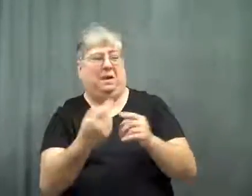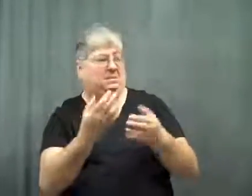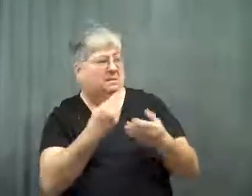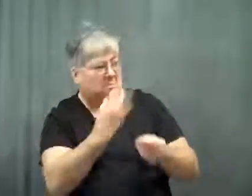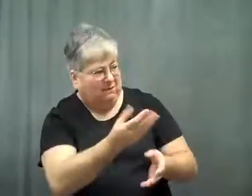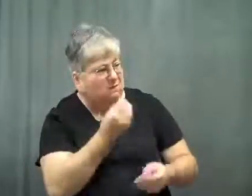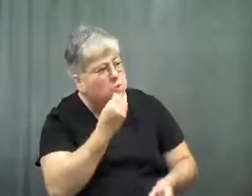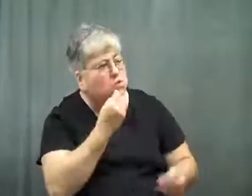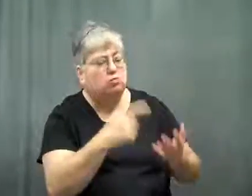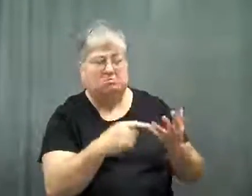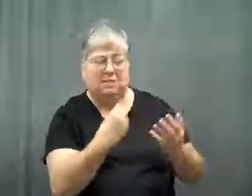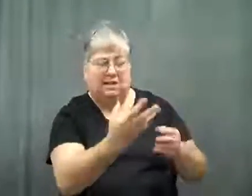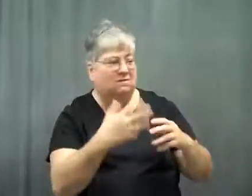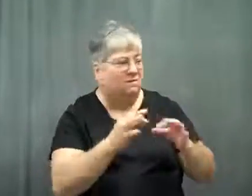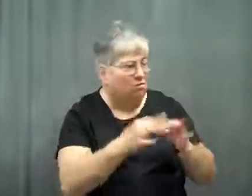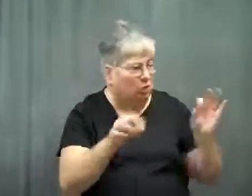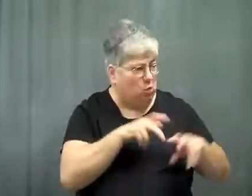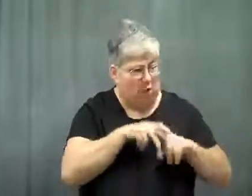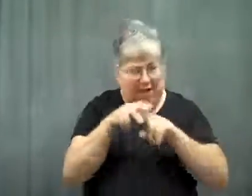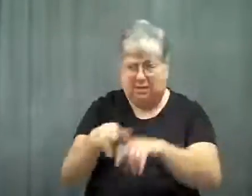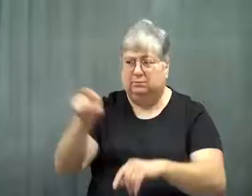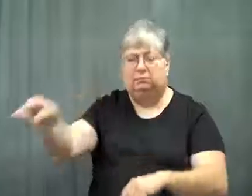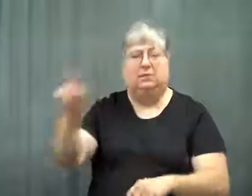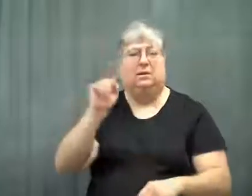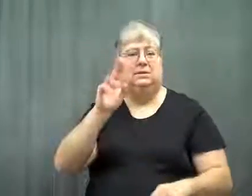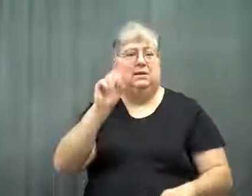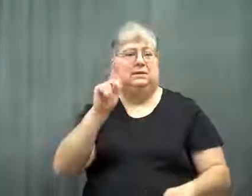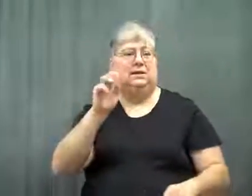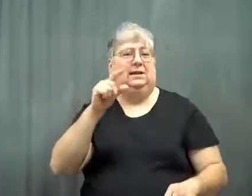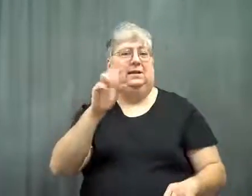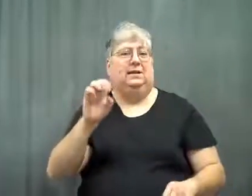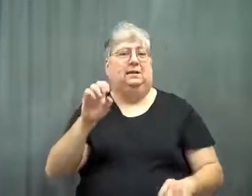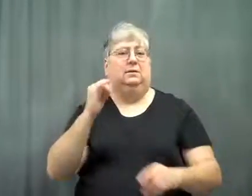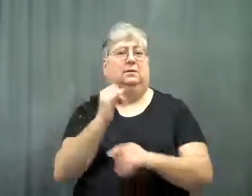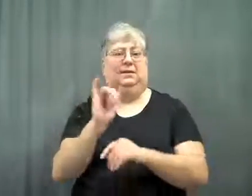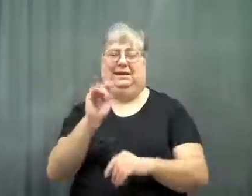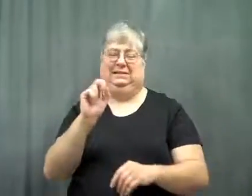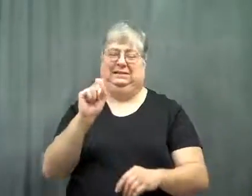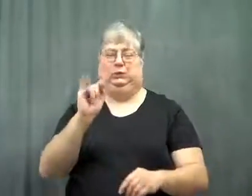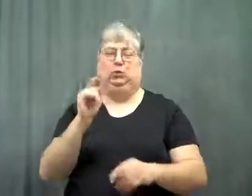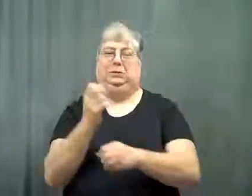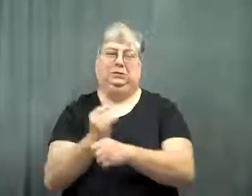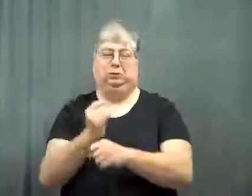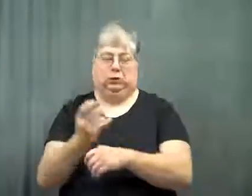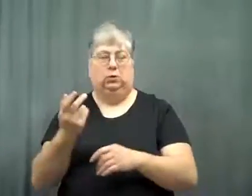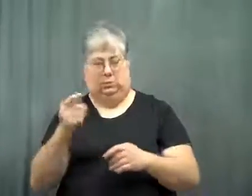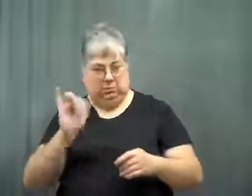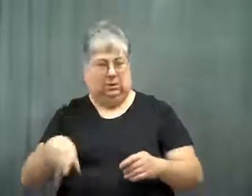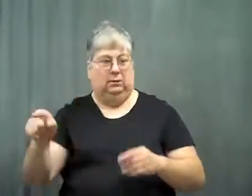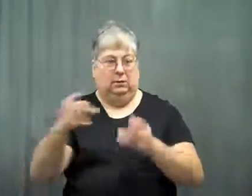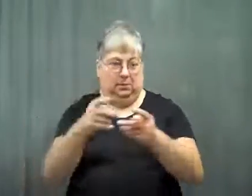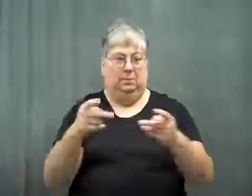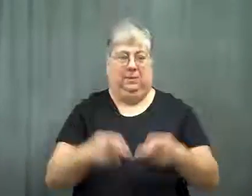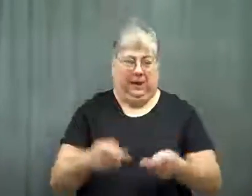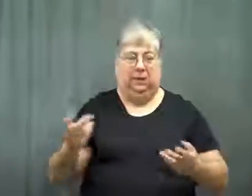free food and free transportation to the Tuskegee Institute.